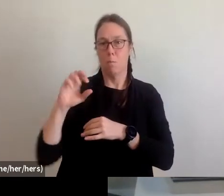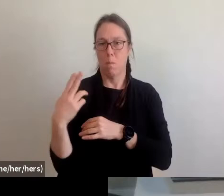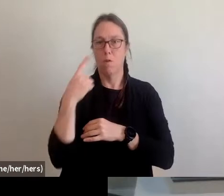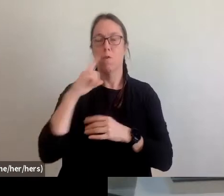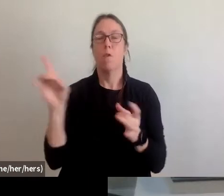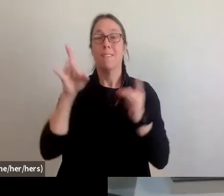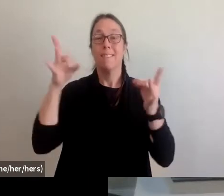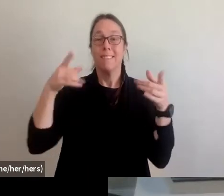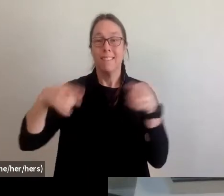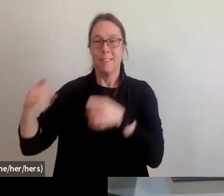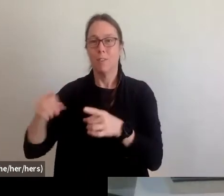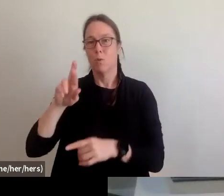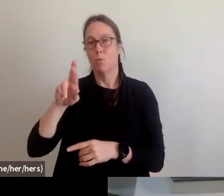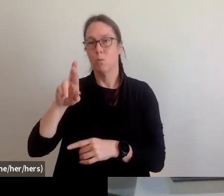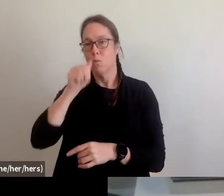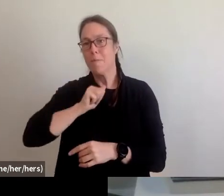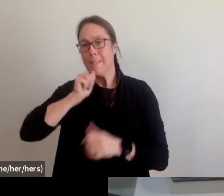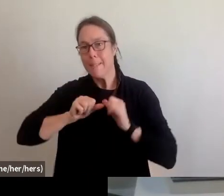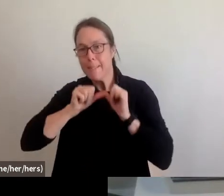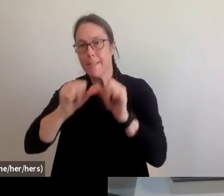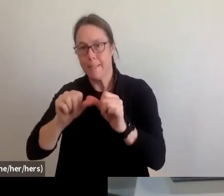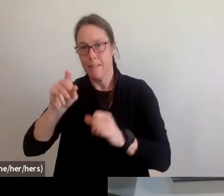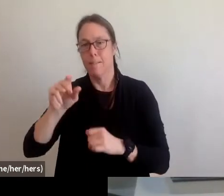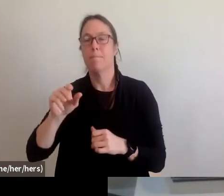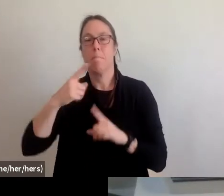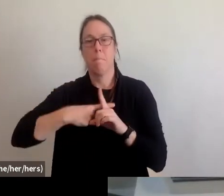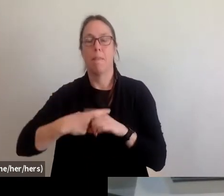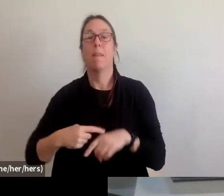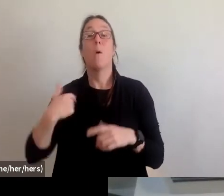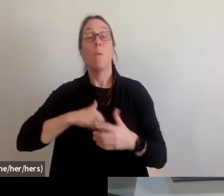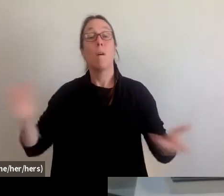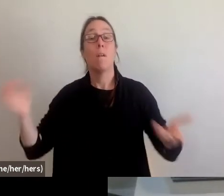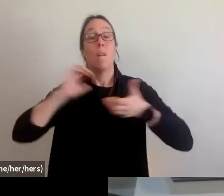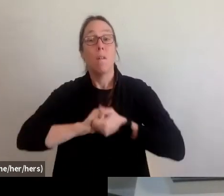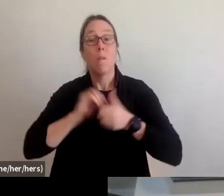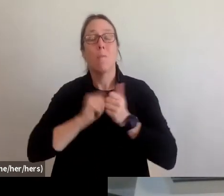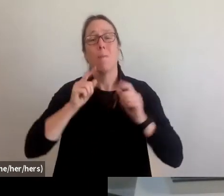is teaming up with different legal aid organizations who are then collaborating with a diverse group